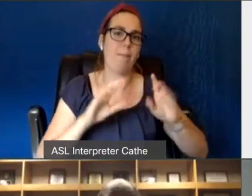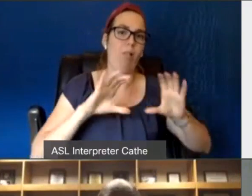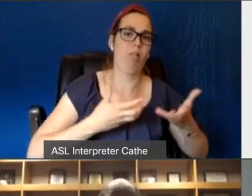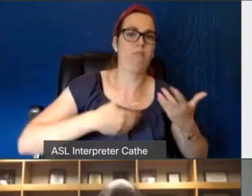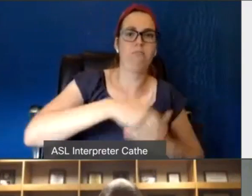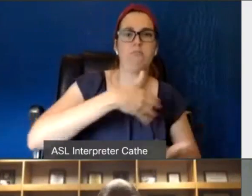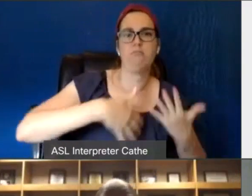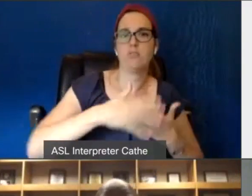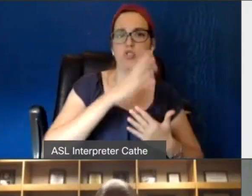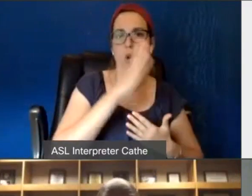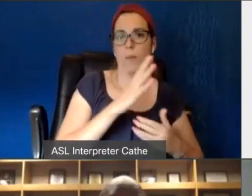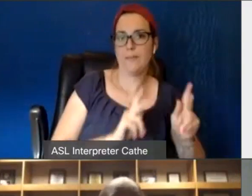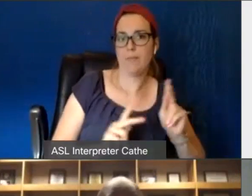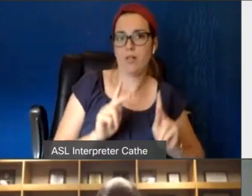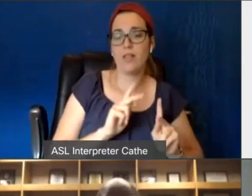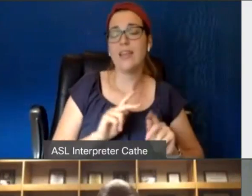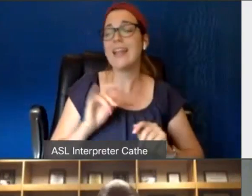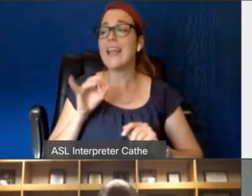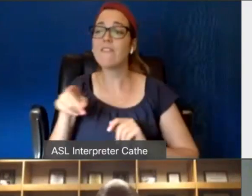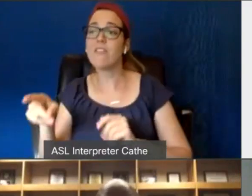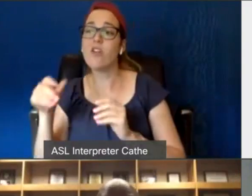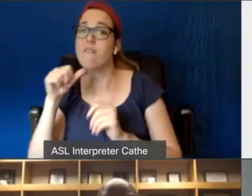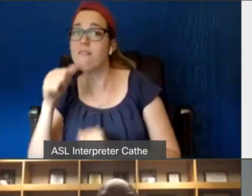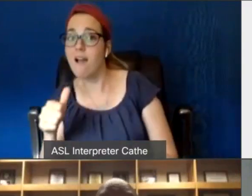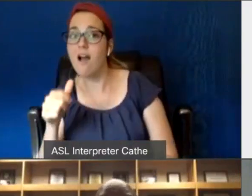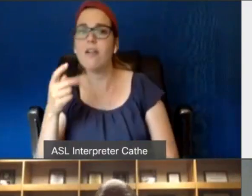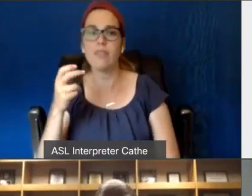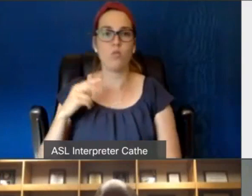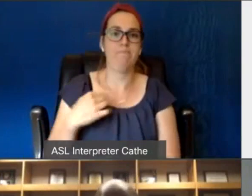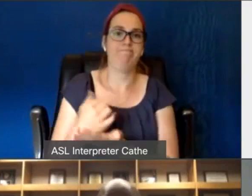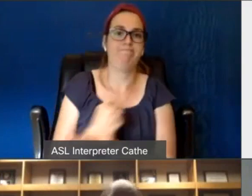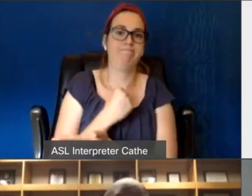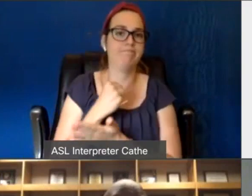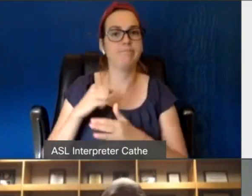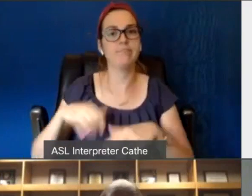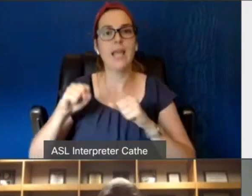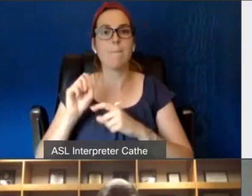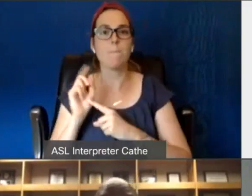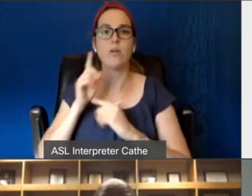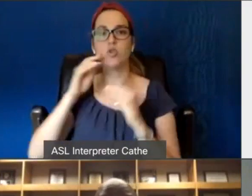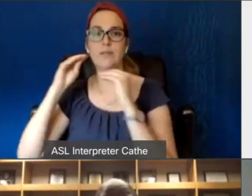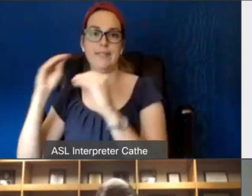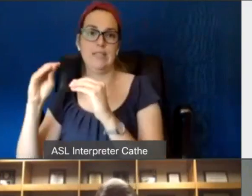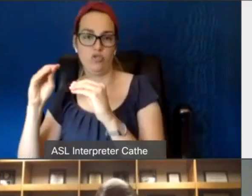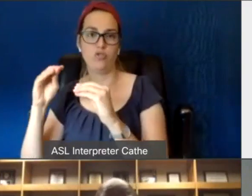and if you're not then we have a teachable moment as Dr. Marlowe said. You're gonna be the topic for the next class, you know,